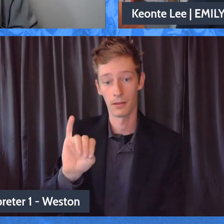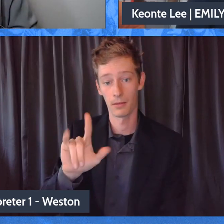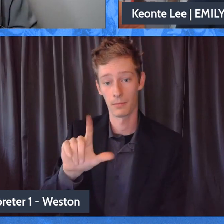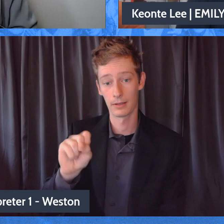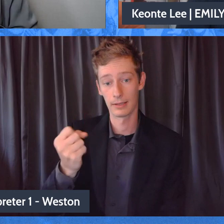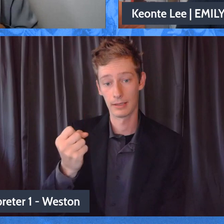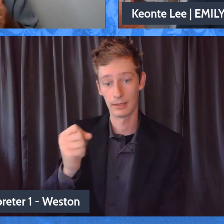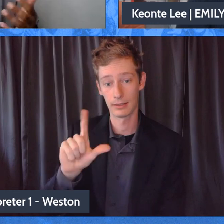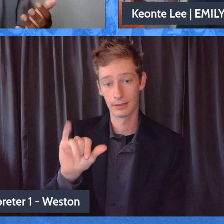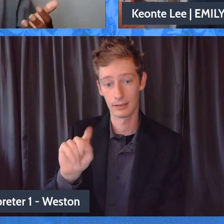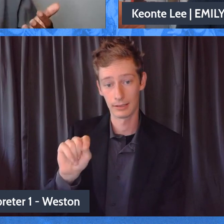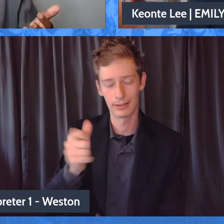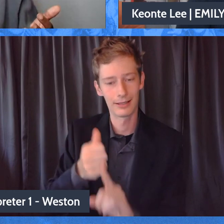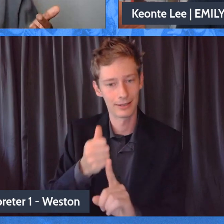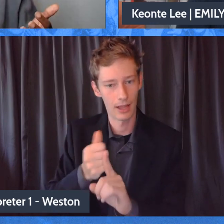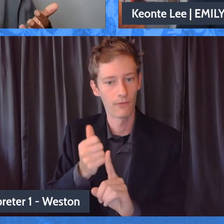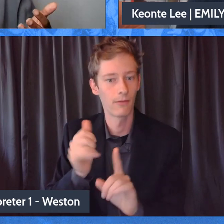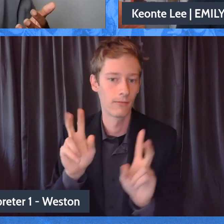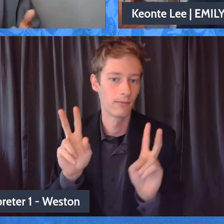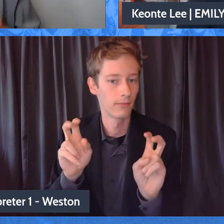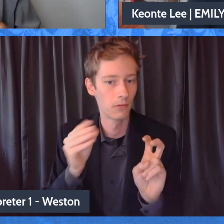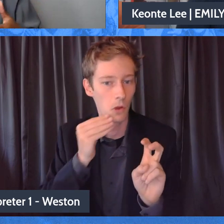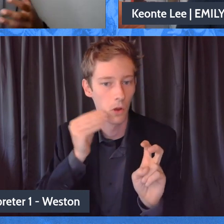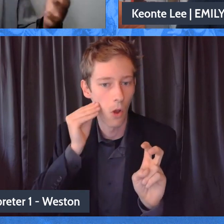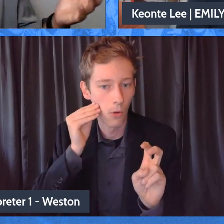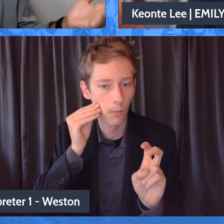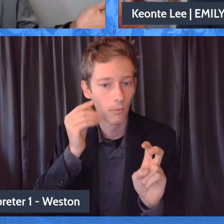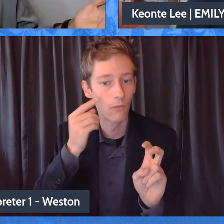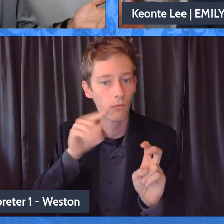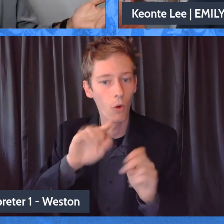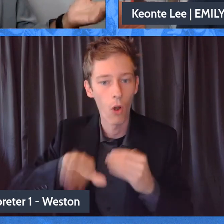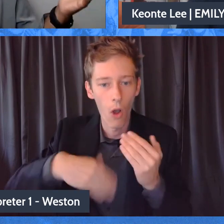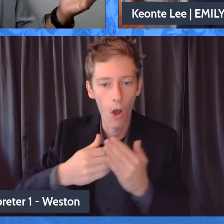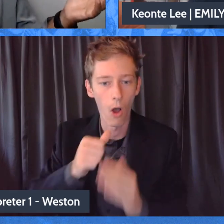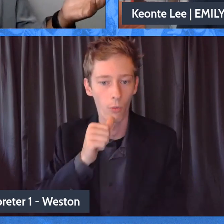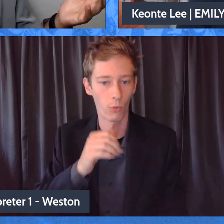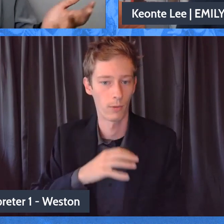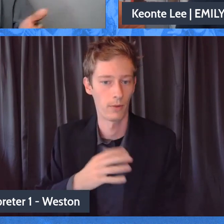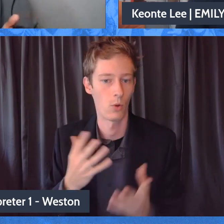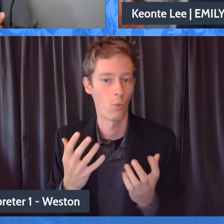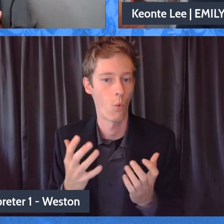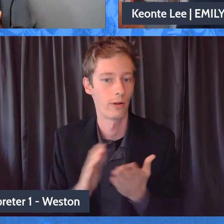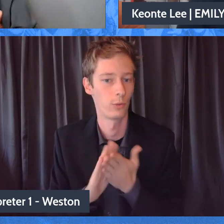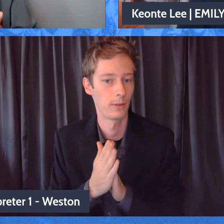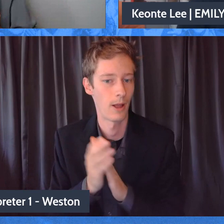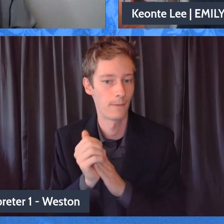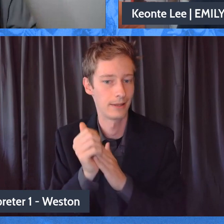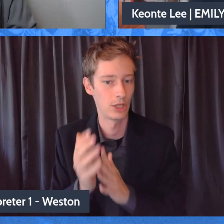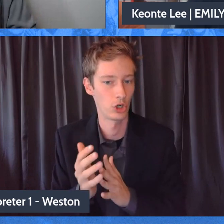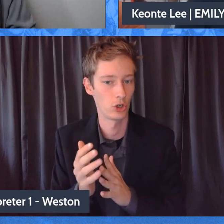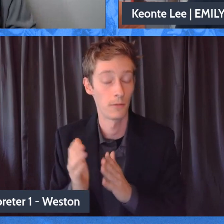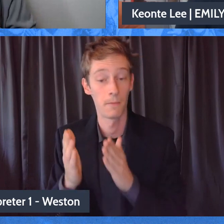for all women who wanna be leaders, whether it's in public office or in activism.